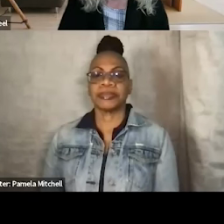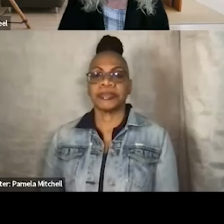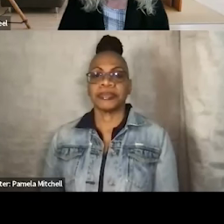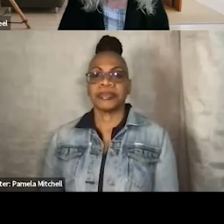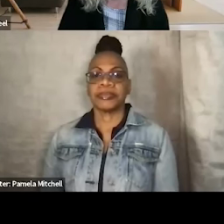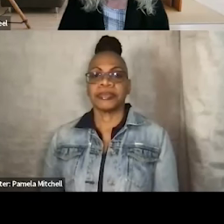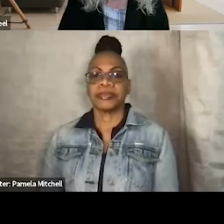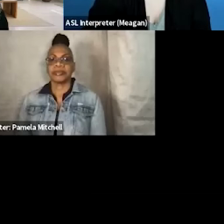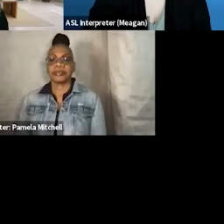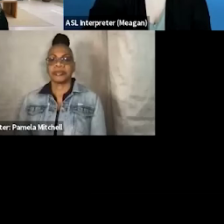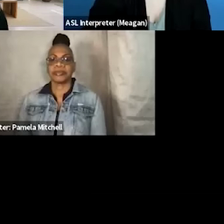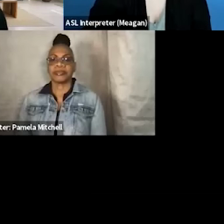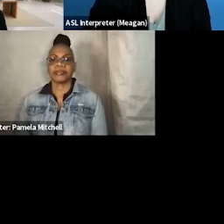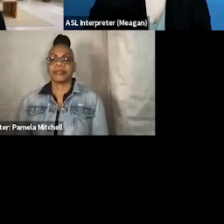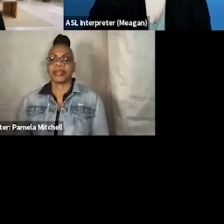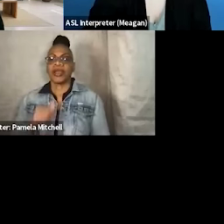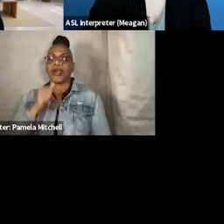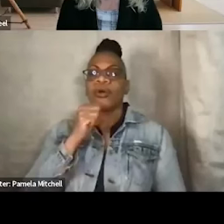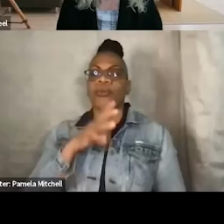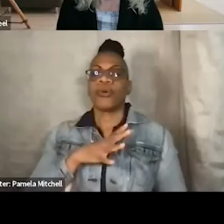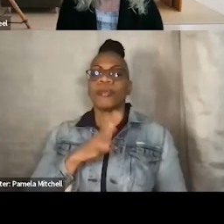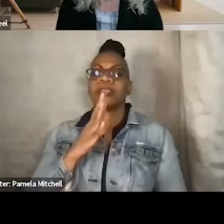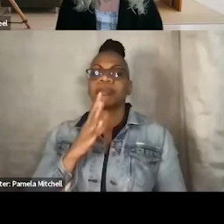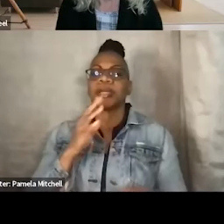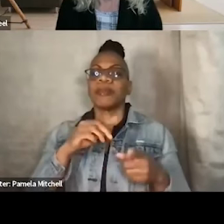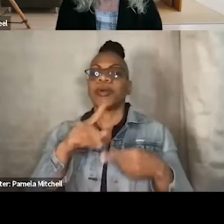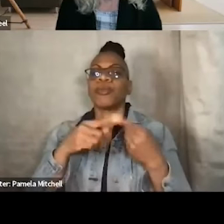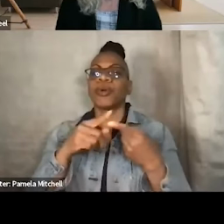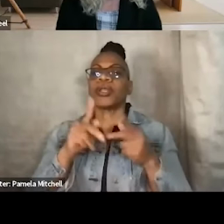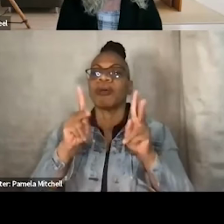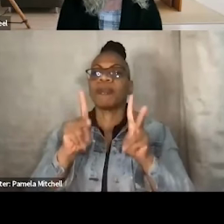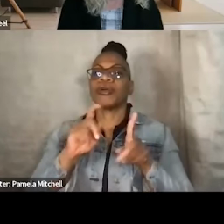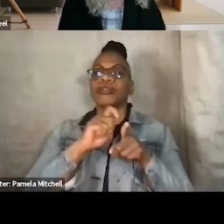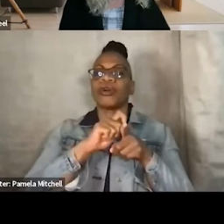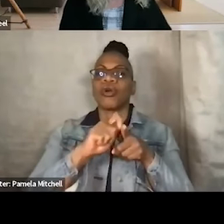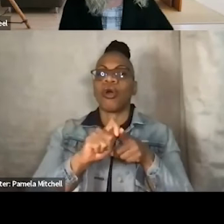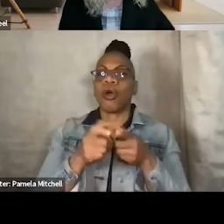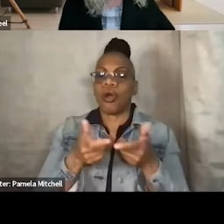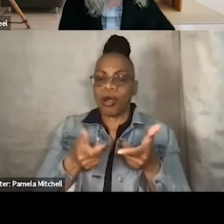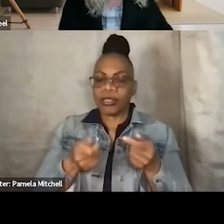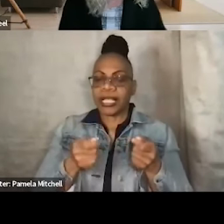[Narrator] When a person who has called or texted 988 needs someone to respond, a trained mental health professional